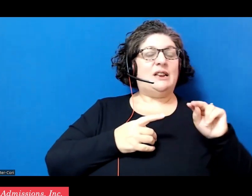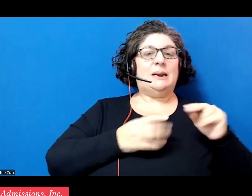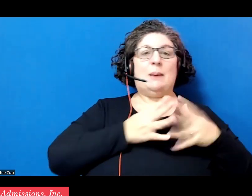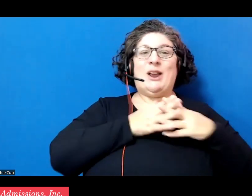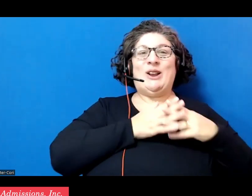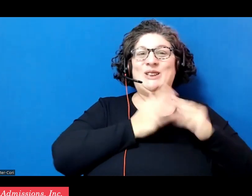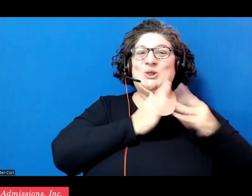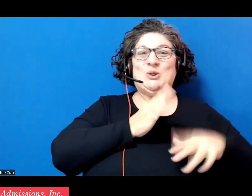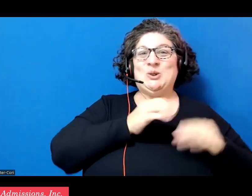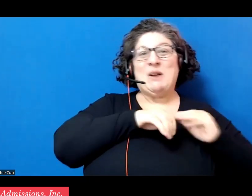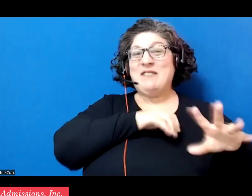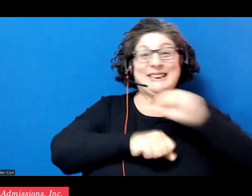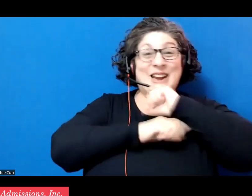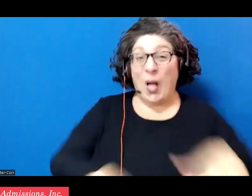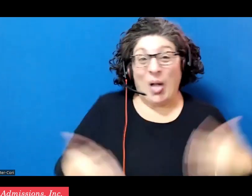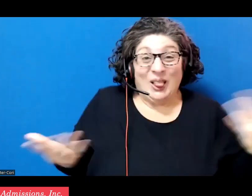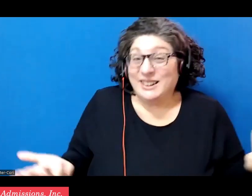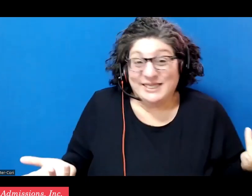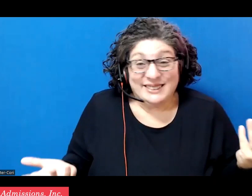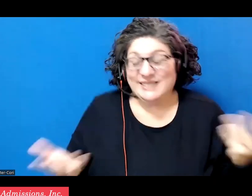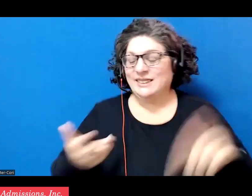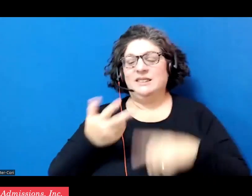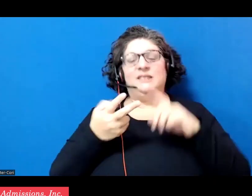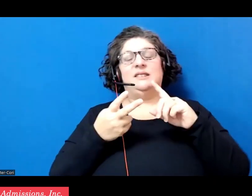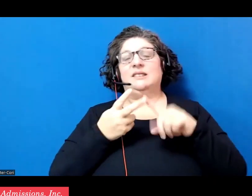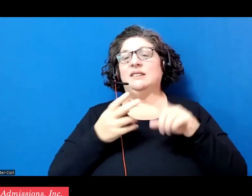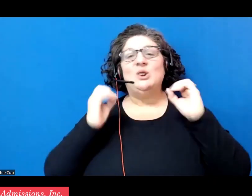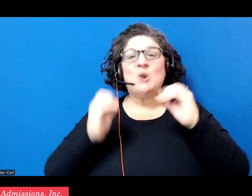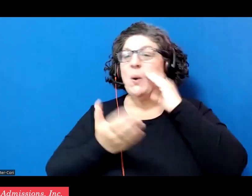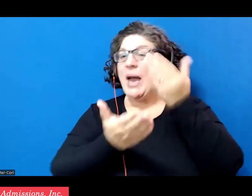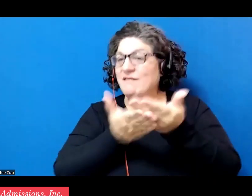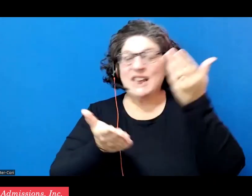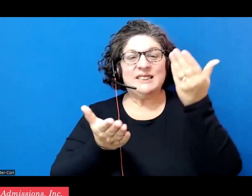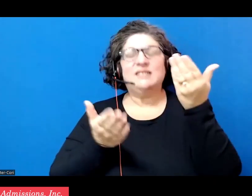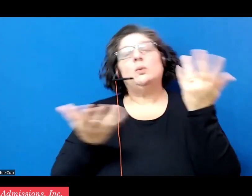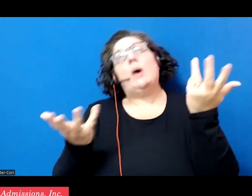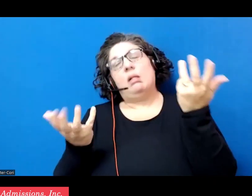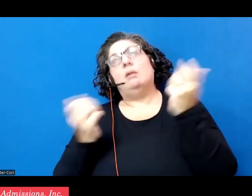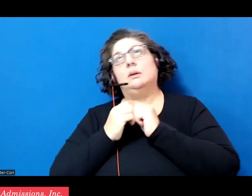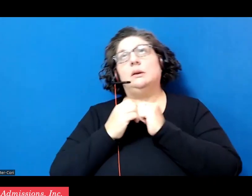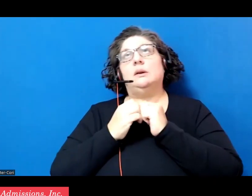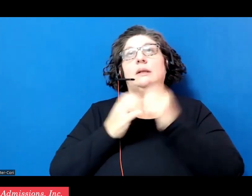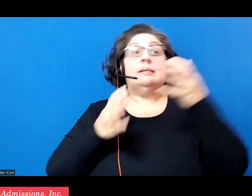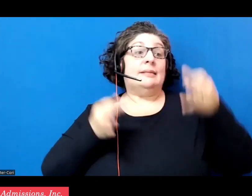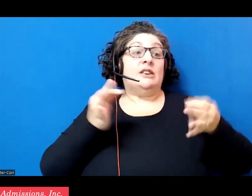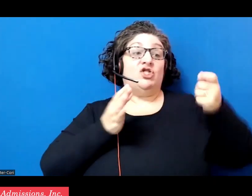by affirmative action and there was no evidence that the judges at the district of Court of